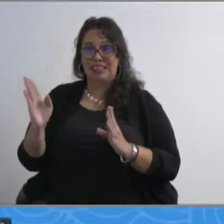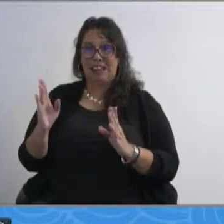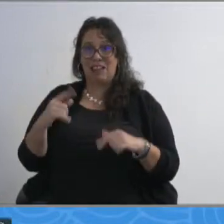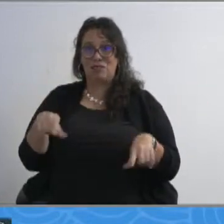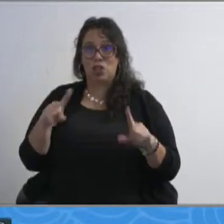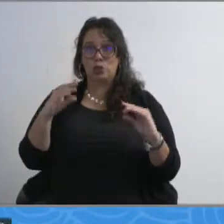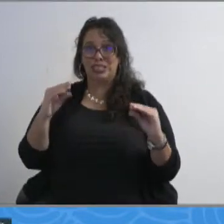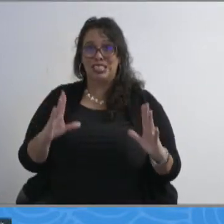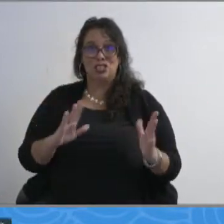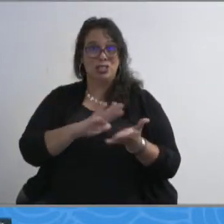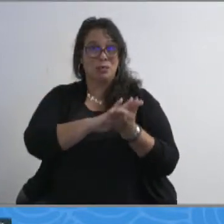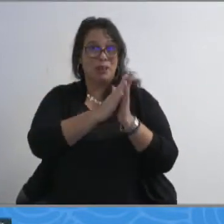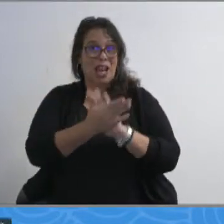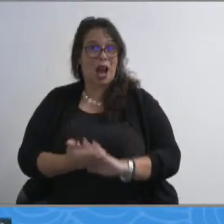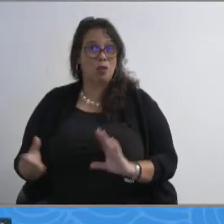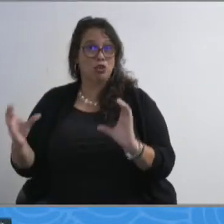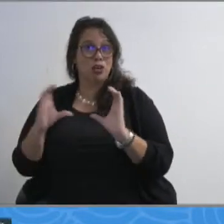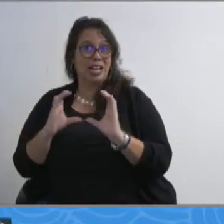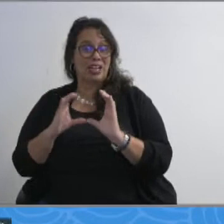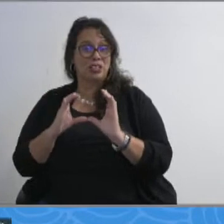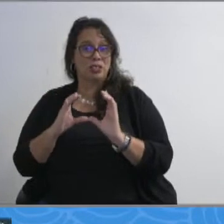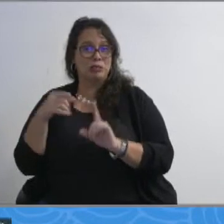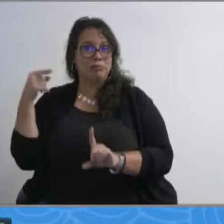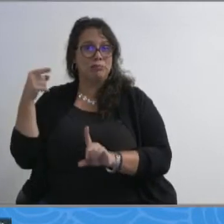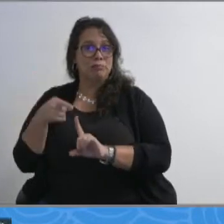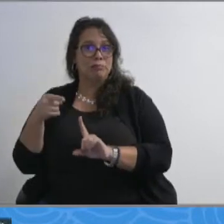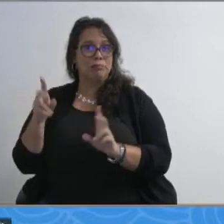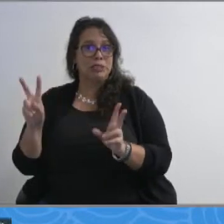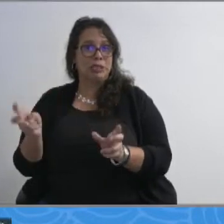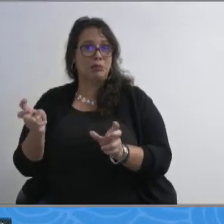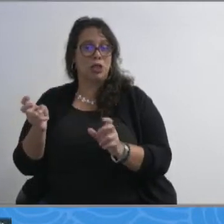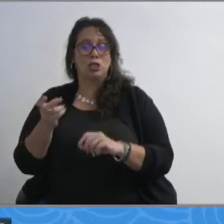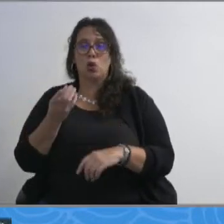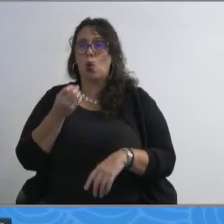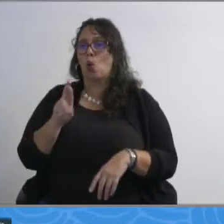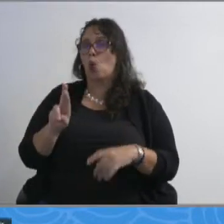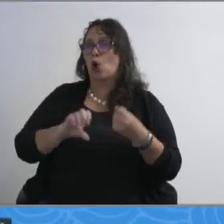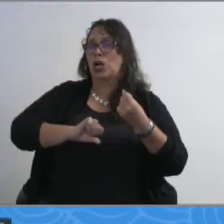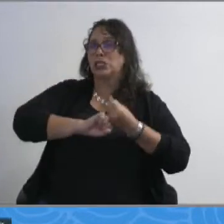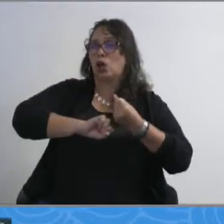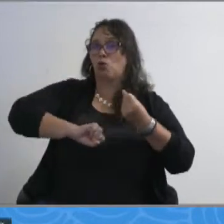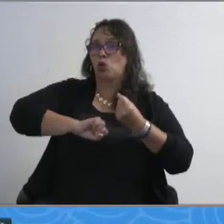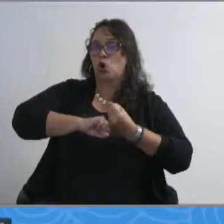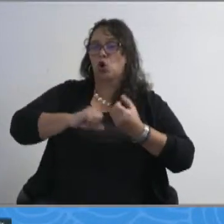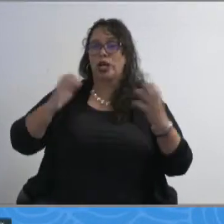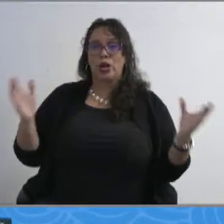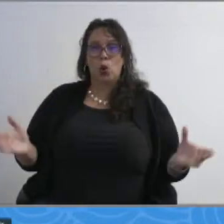to become credentialed in those subjects? Or is there support to encourage that